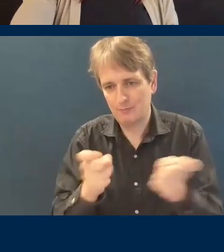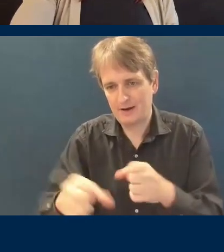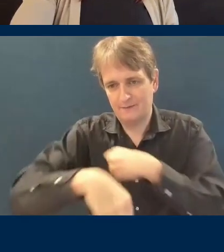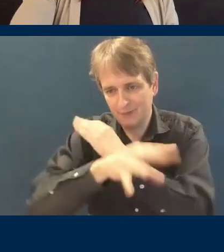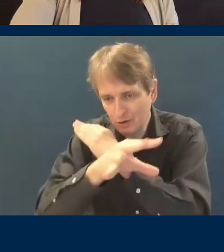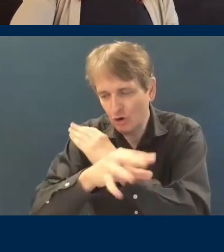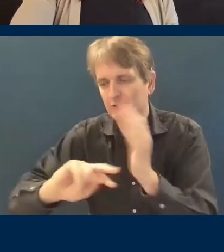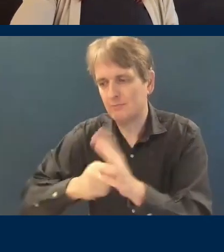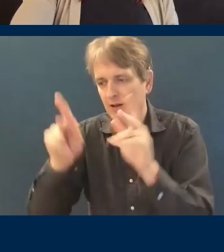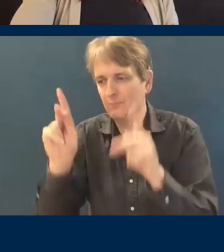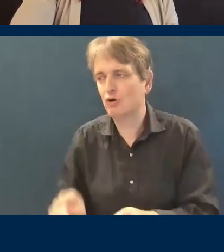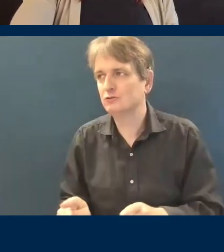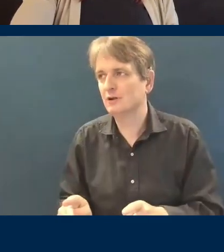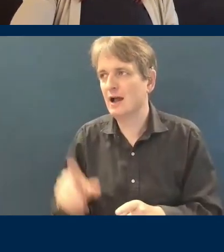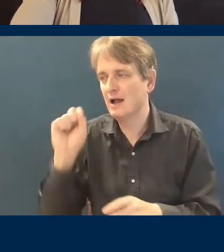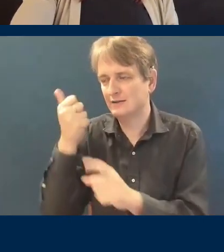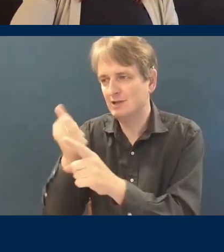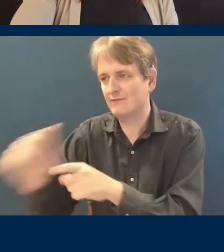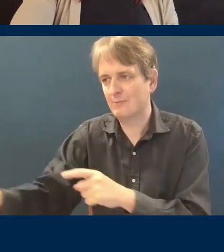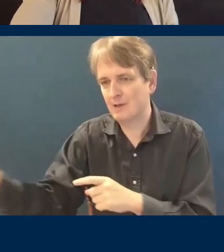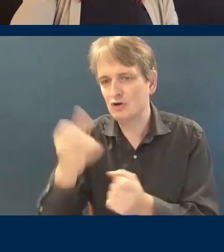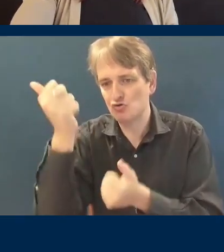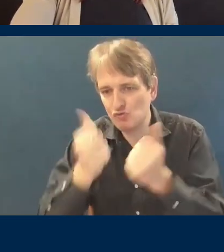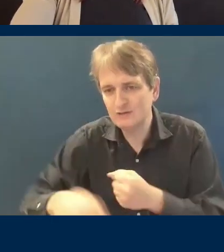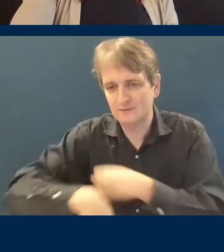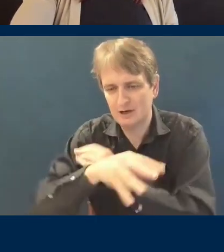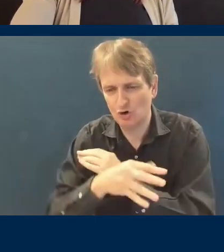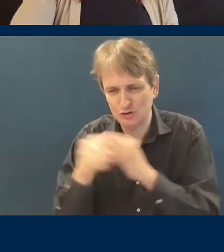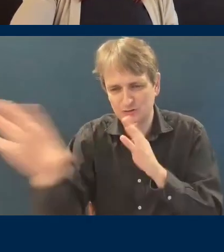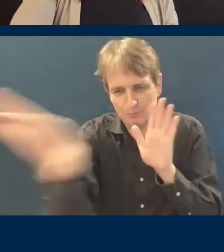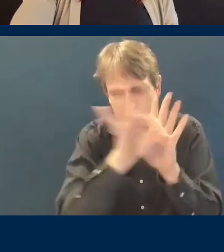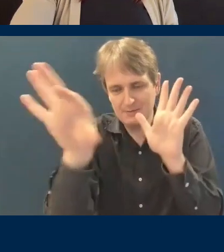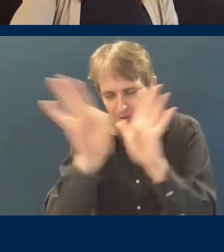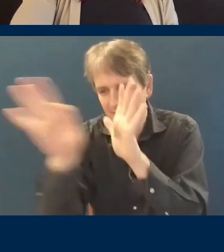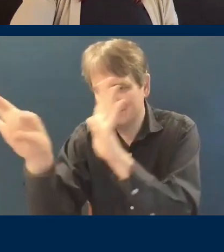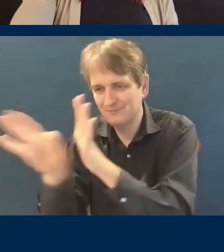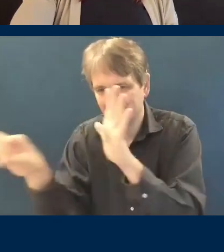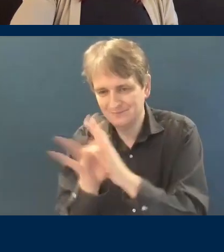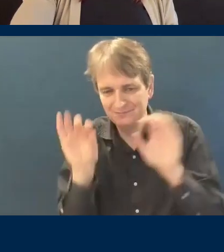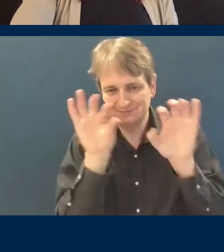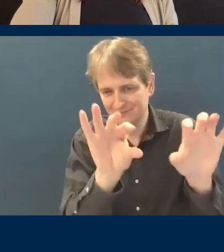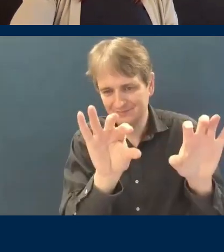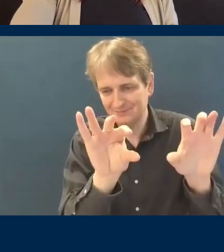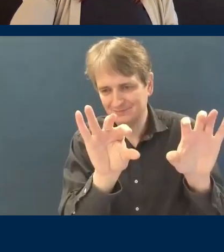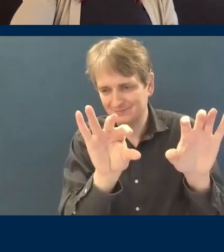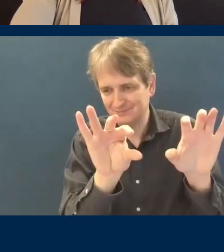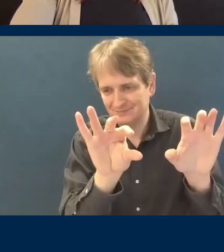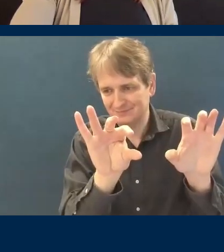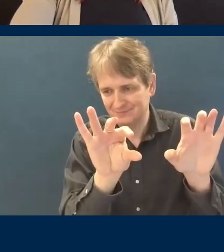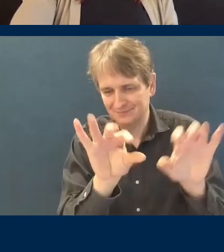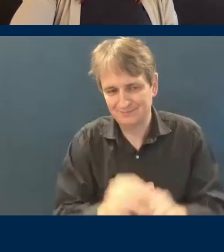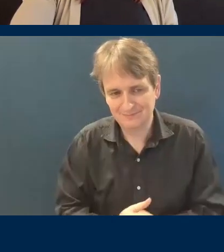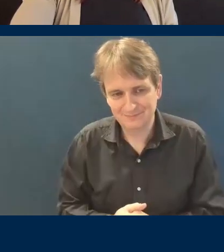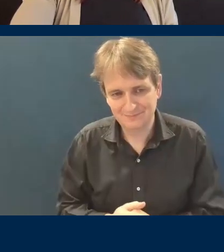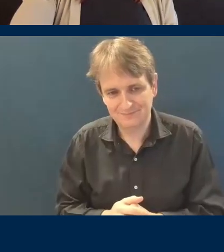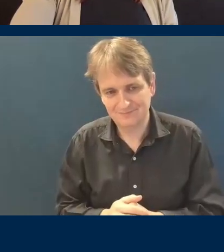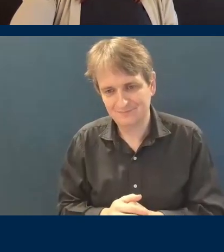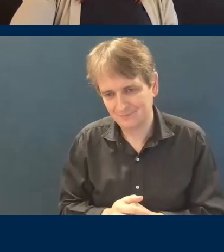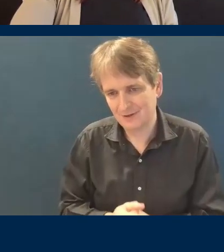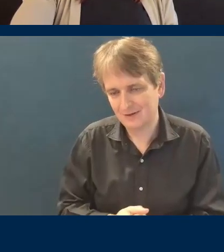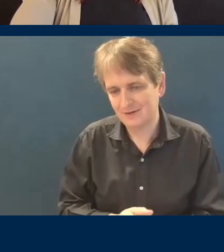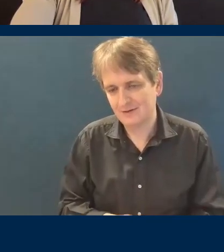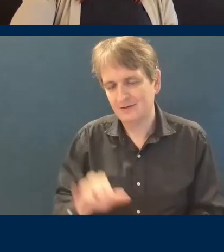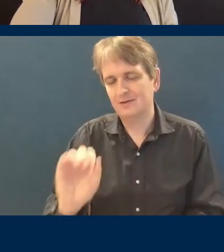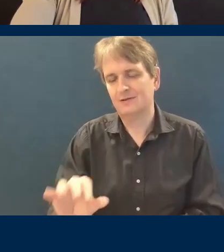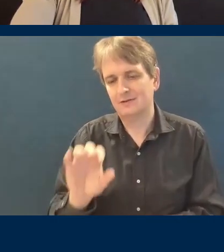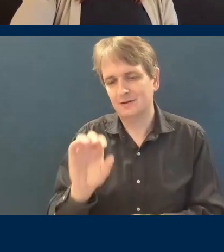You also have to be able to manage videos in person and pick which videos you're deciding to put up on the screen and pin for give people that option,